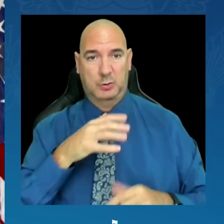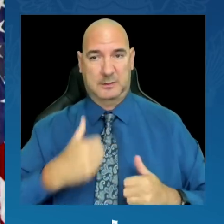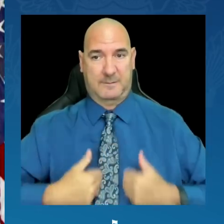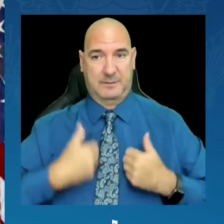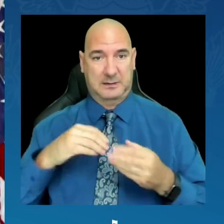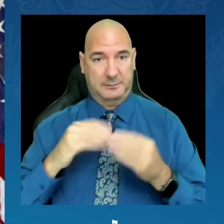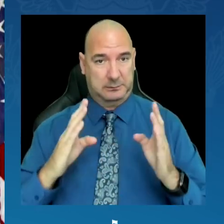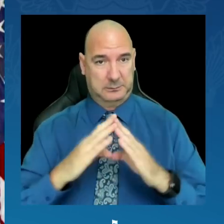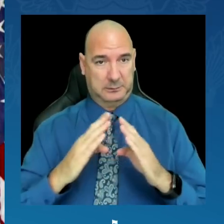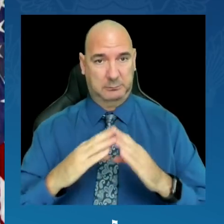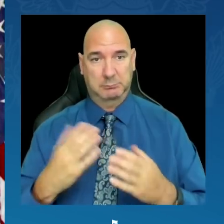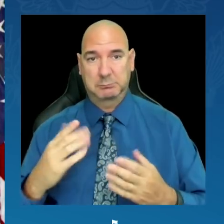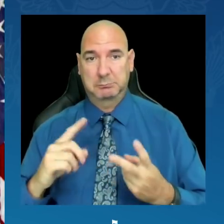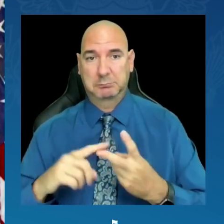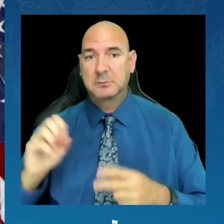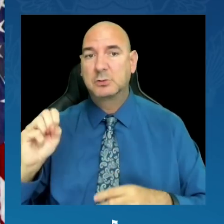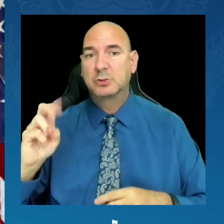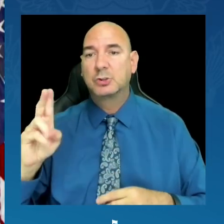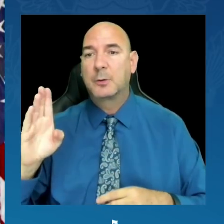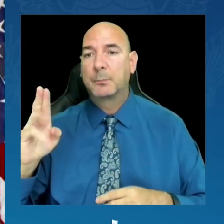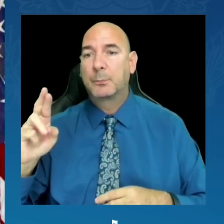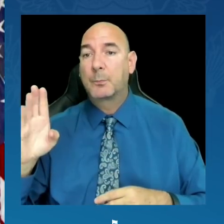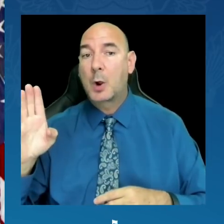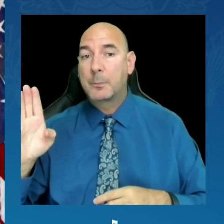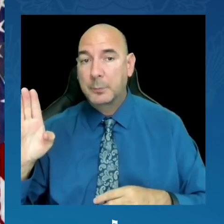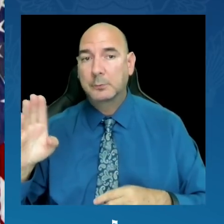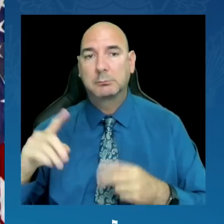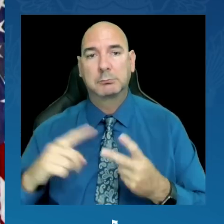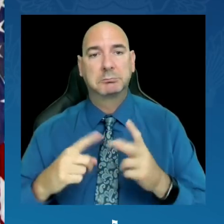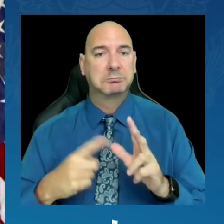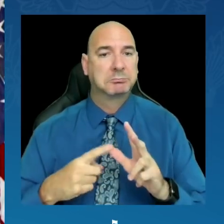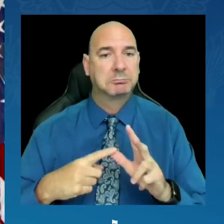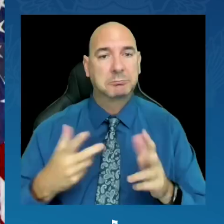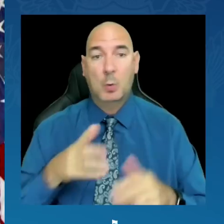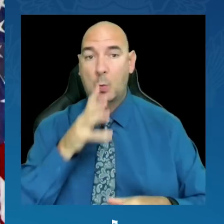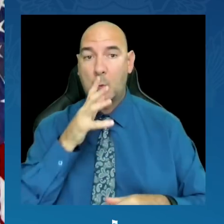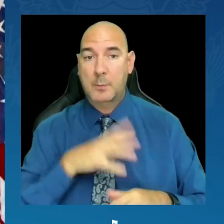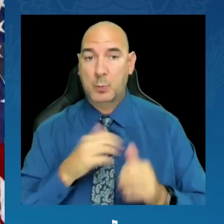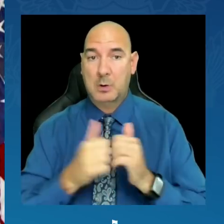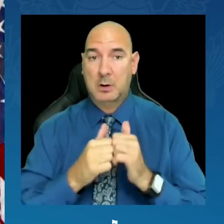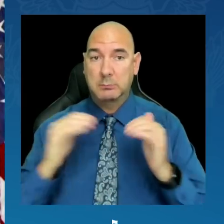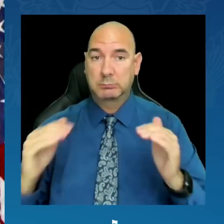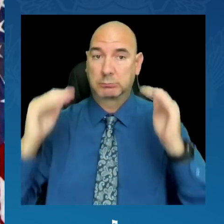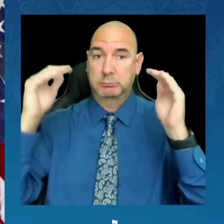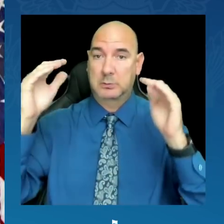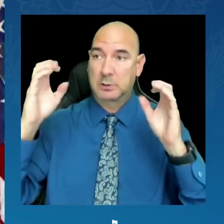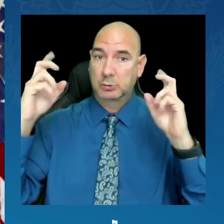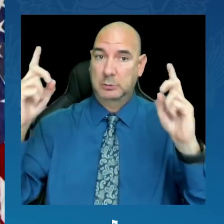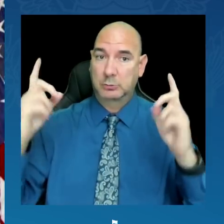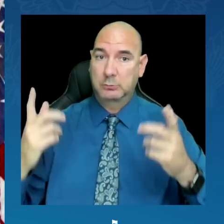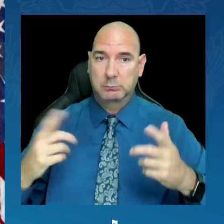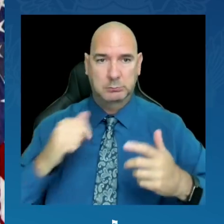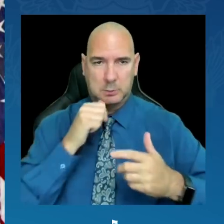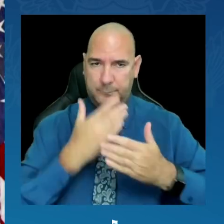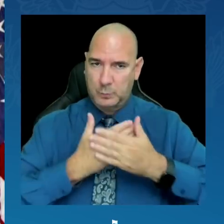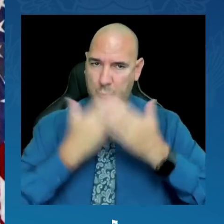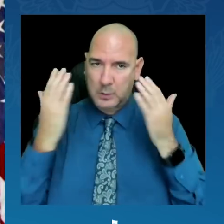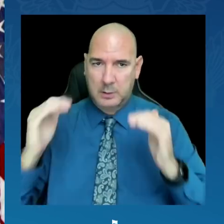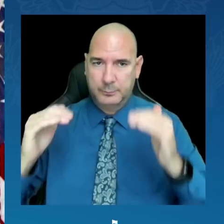those with and without higher education degrees, those who have private health insurance coverage